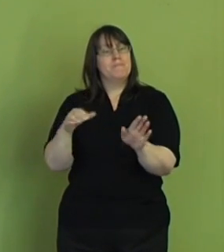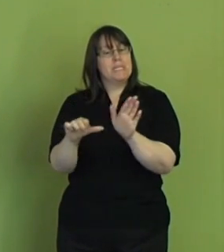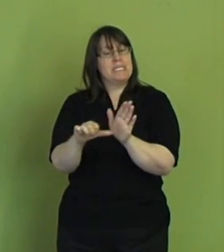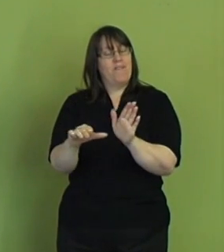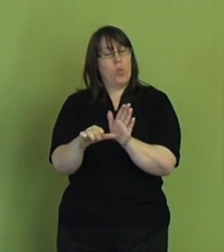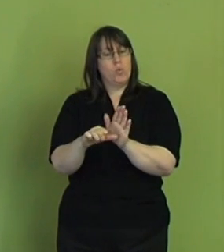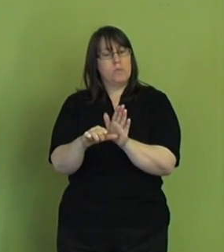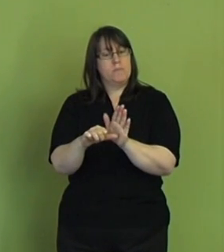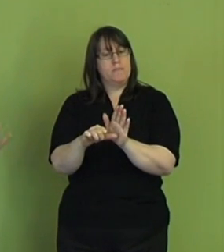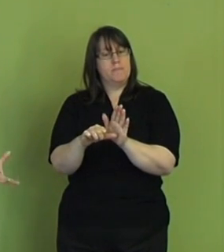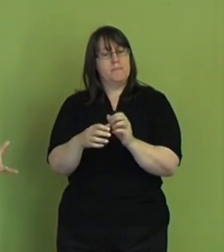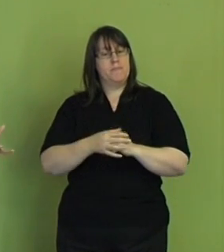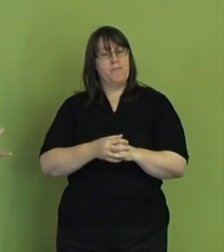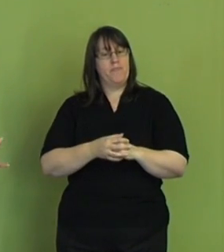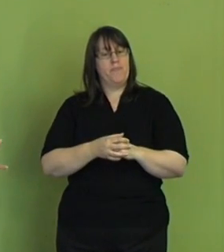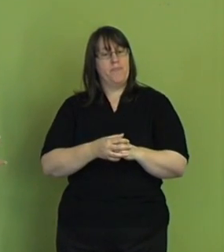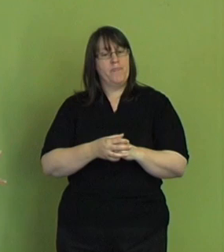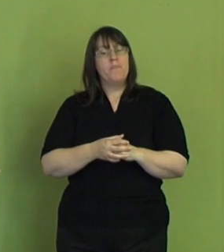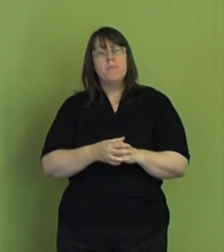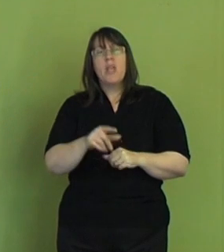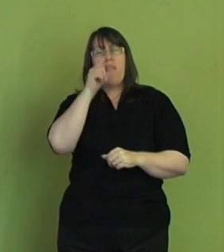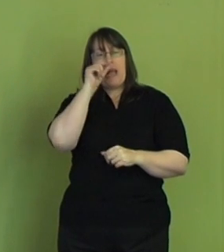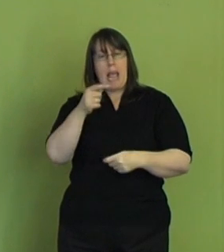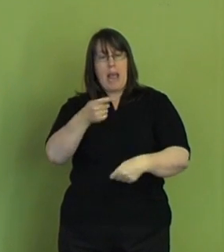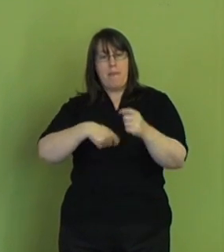Children can regress into more child-like behaviours